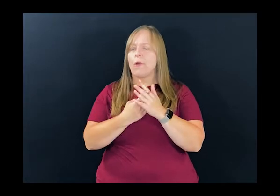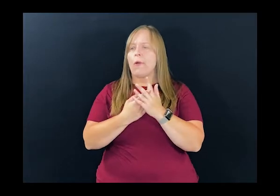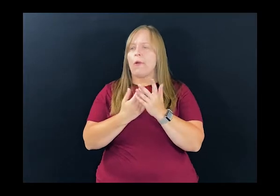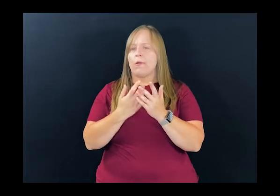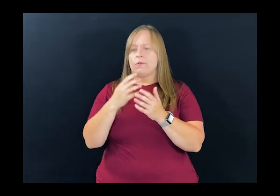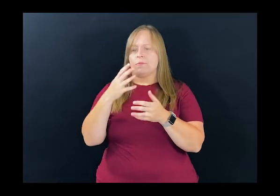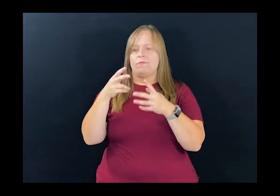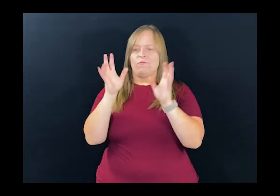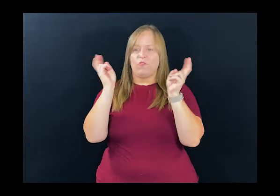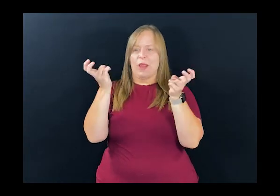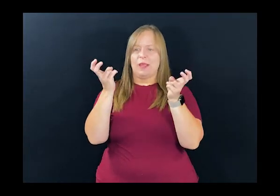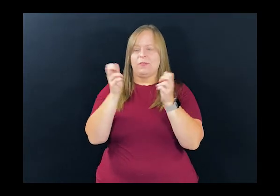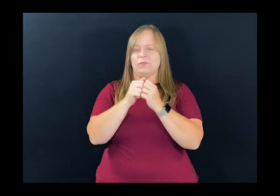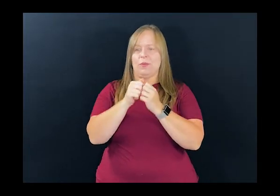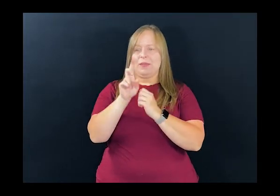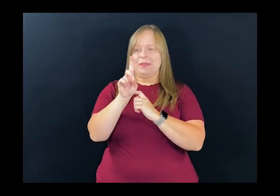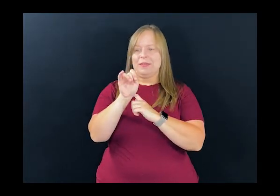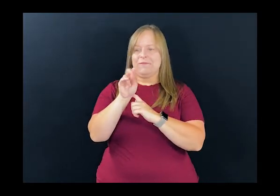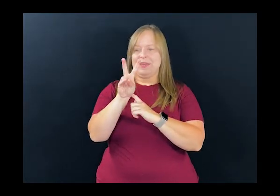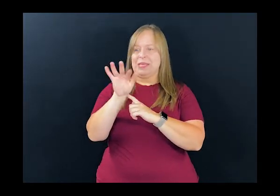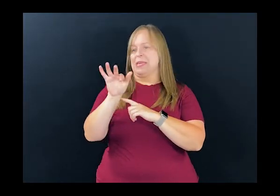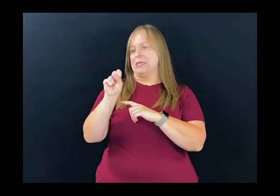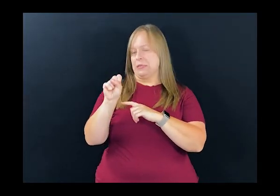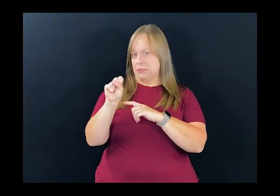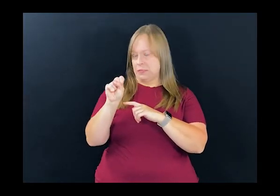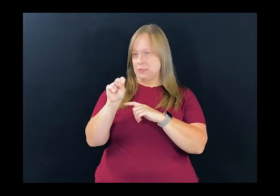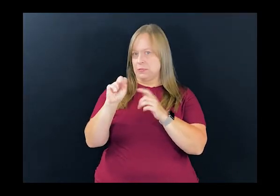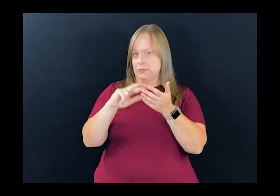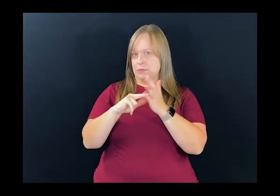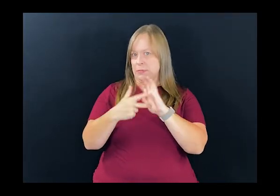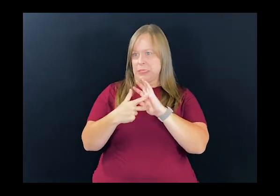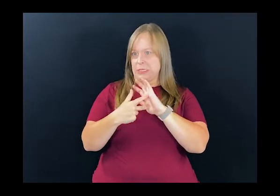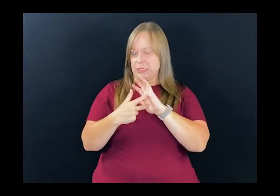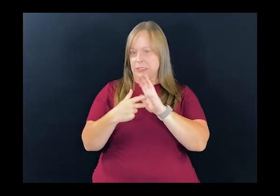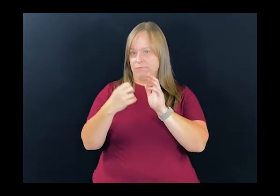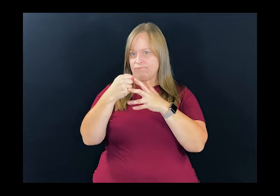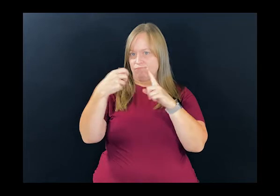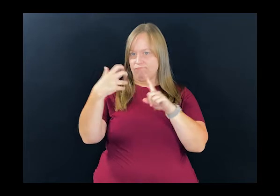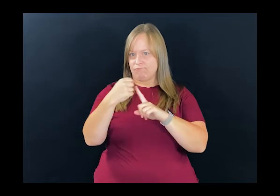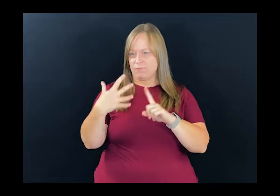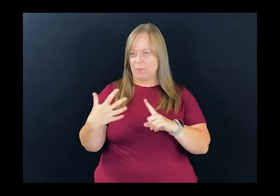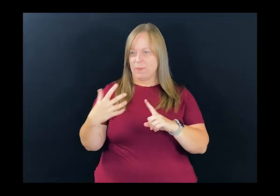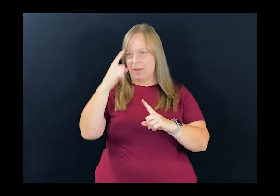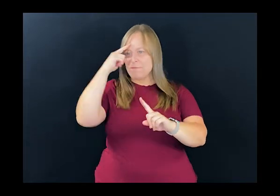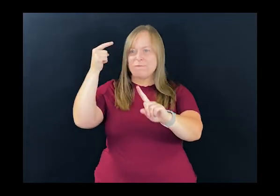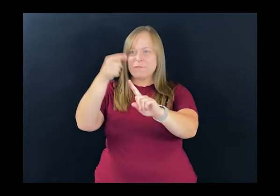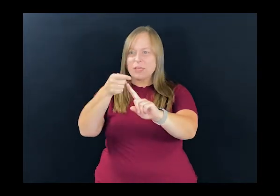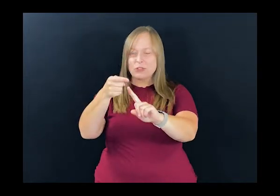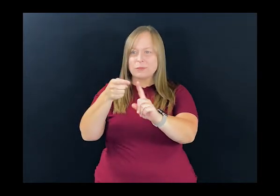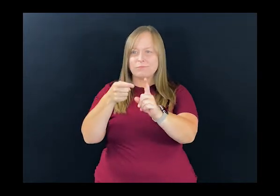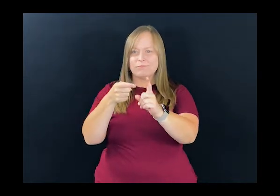what the phrase DIVAS, or D-I-V-A-S, represents? And what is the vision and the mission